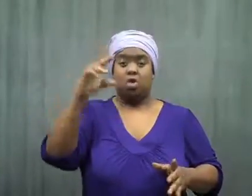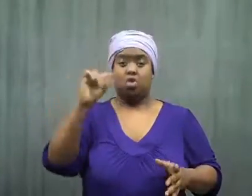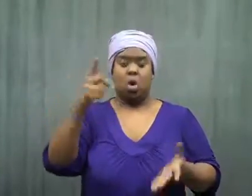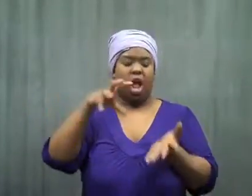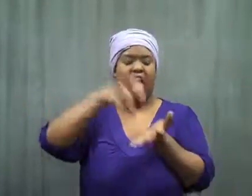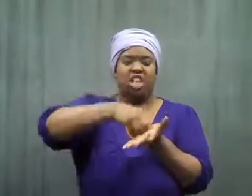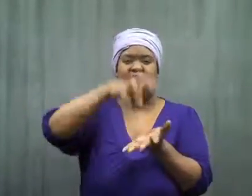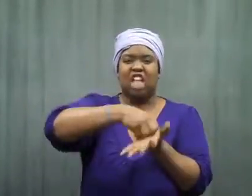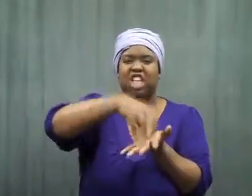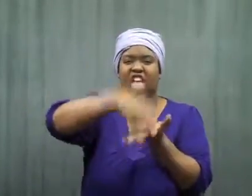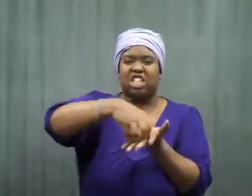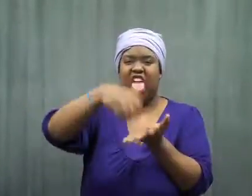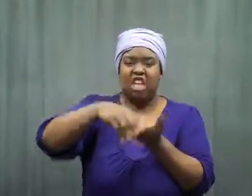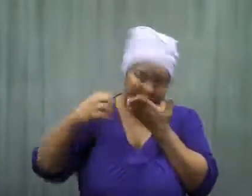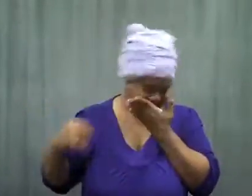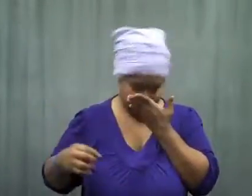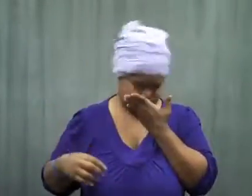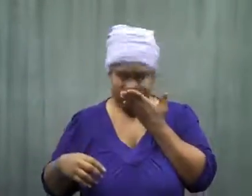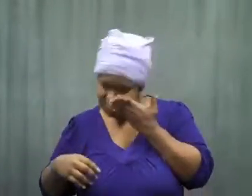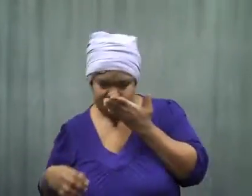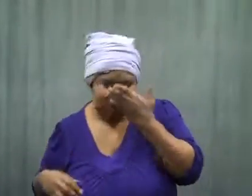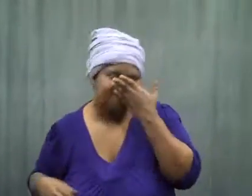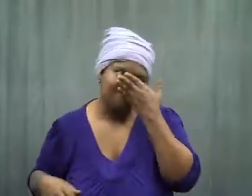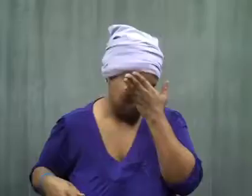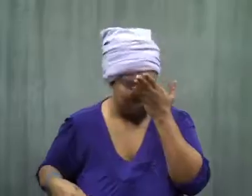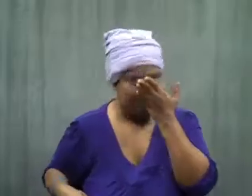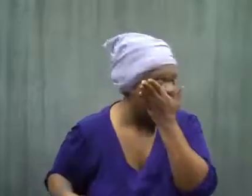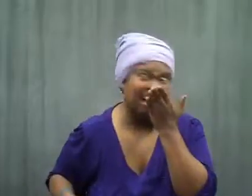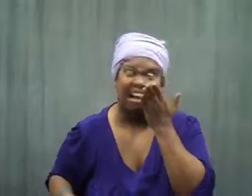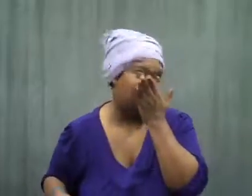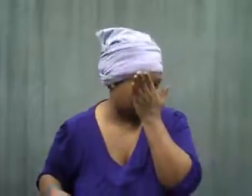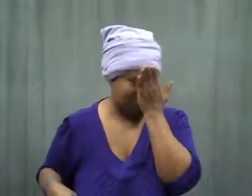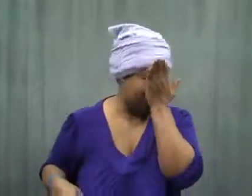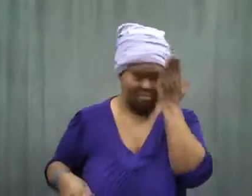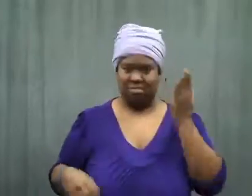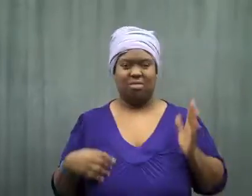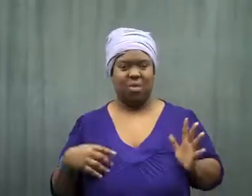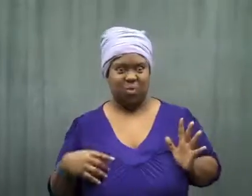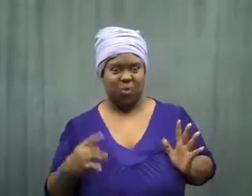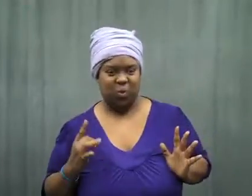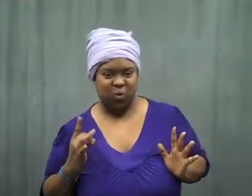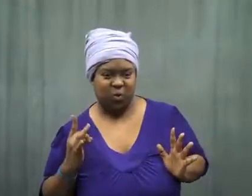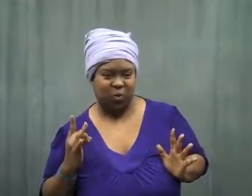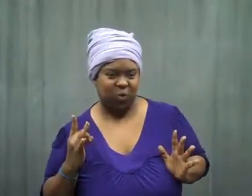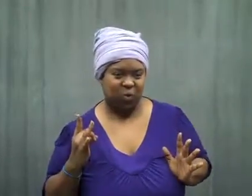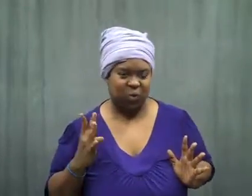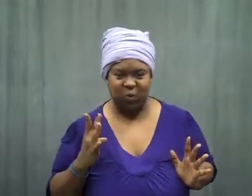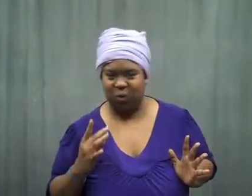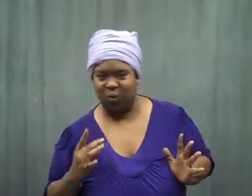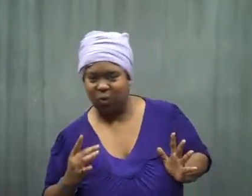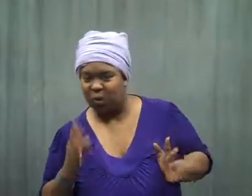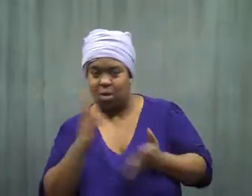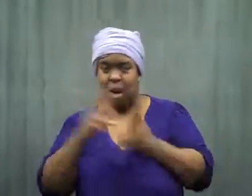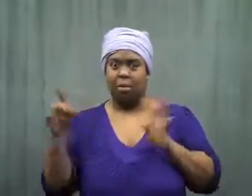The dog started chewing at it and sniffing at it. Awesome!